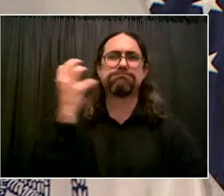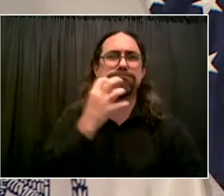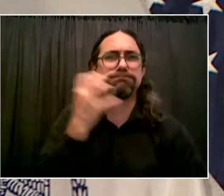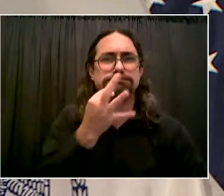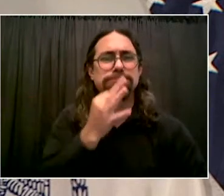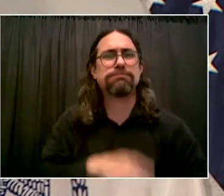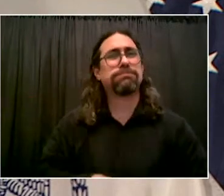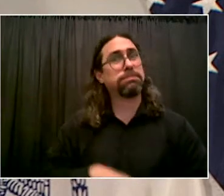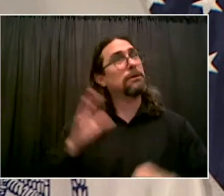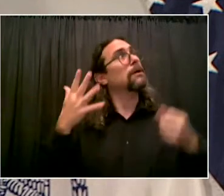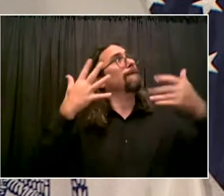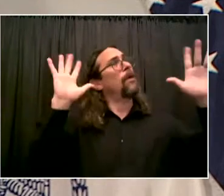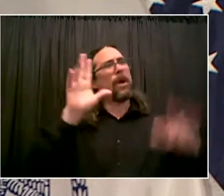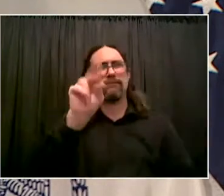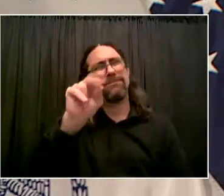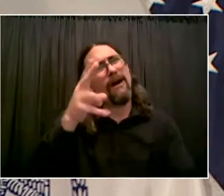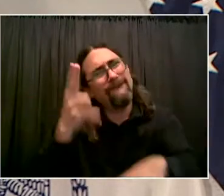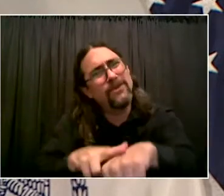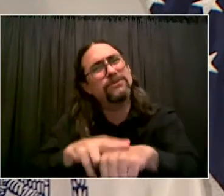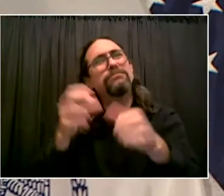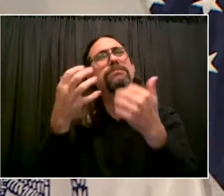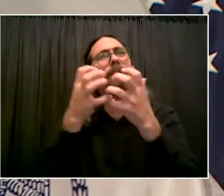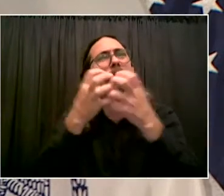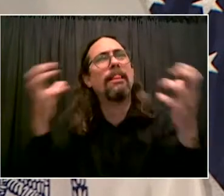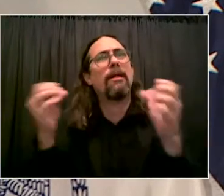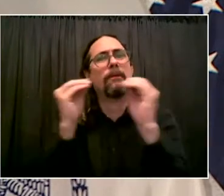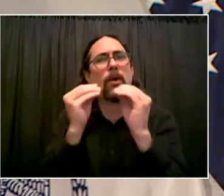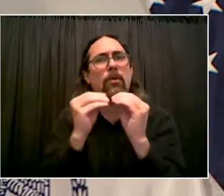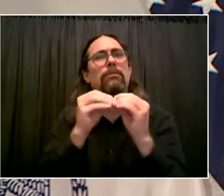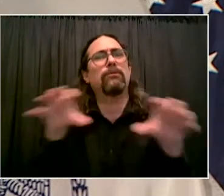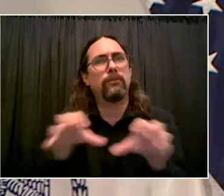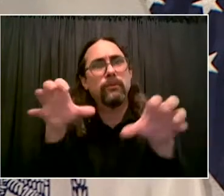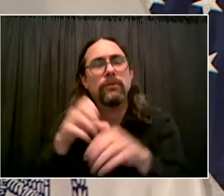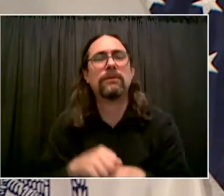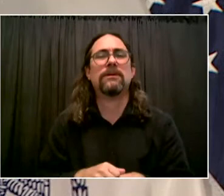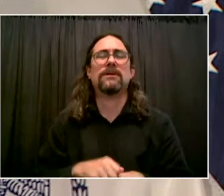DEFITNIE LYNEED HELP FROM THE FEDERAL GOVERNMENT TO